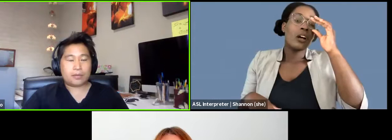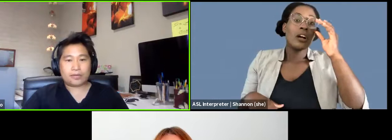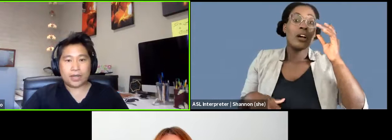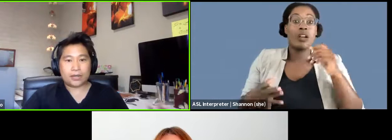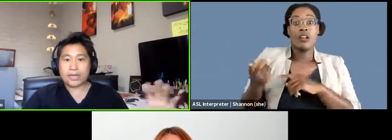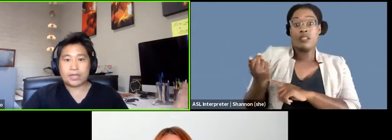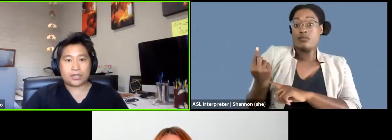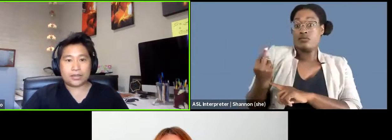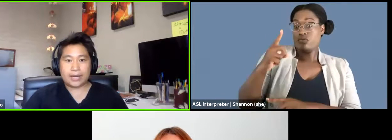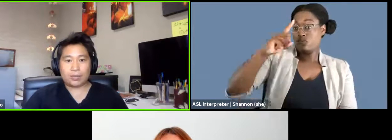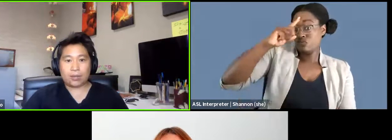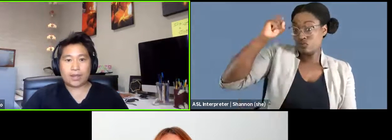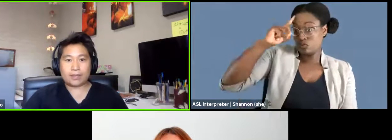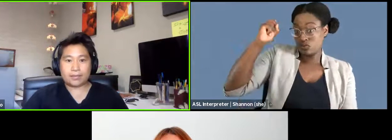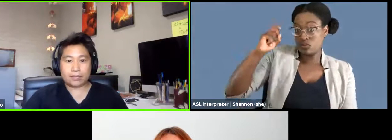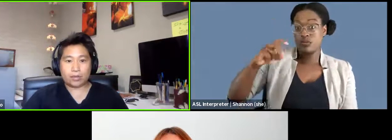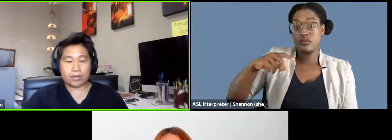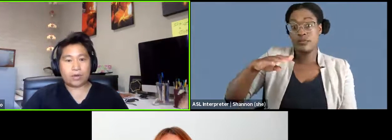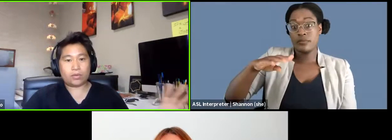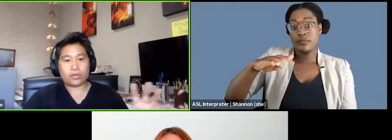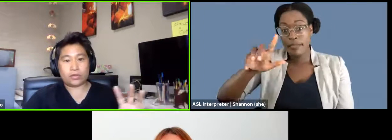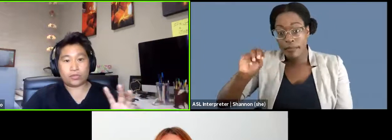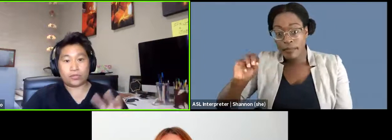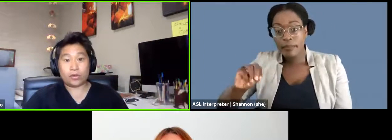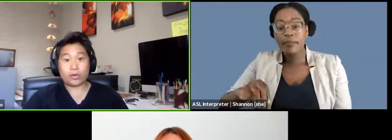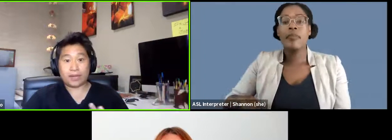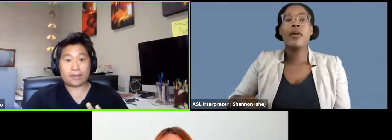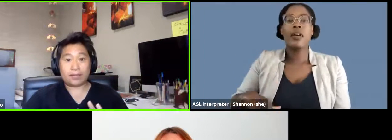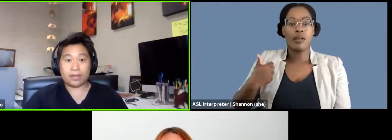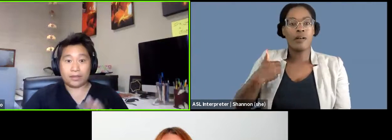people of color in history and why this is important to not only George Floyd but everything